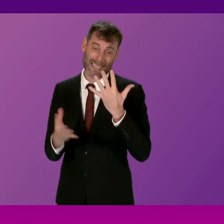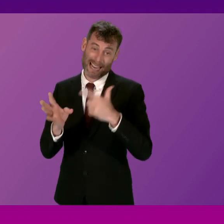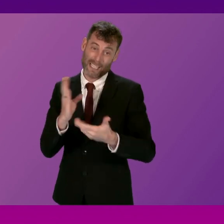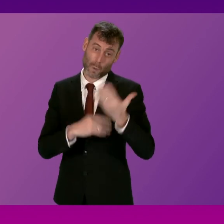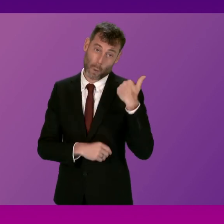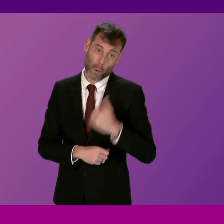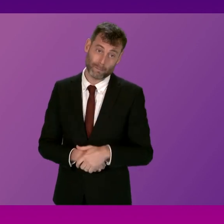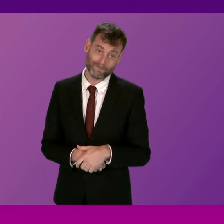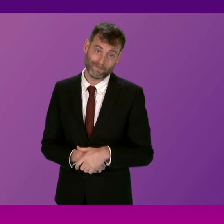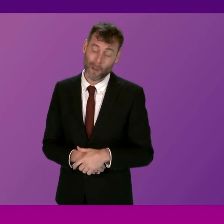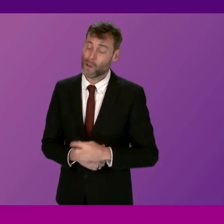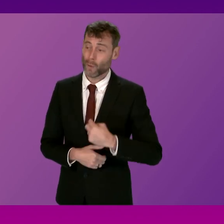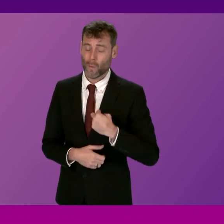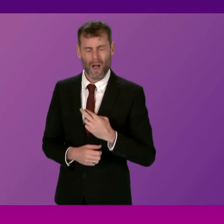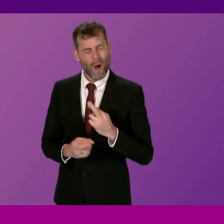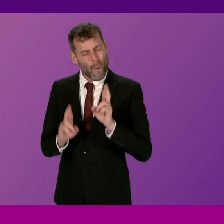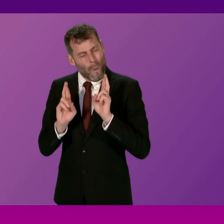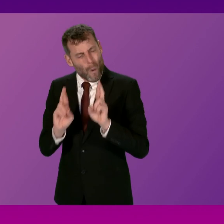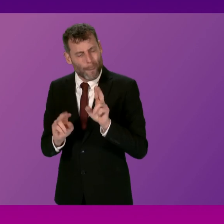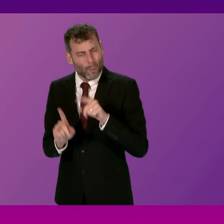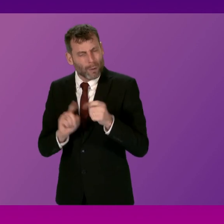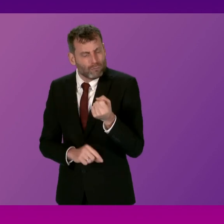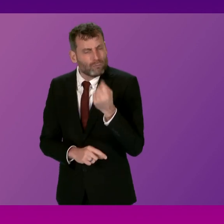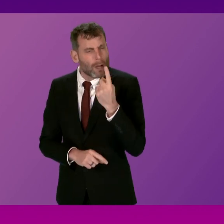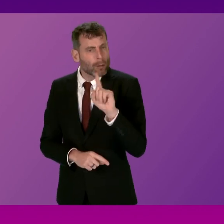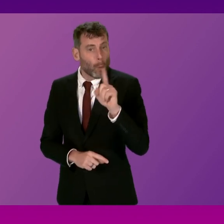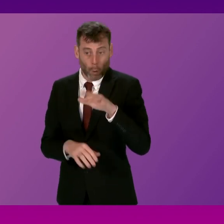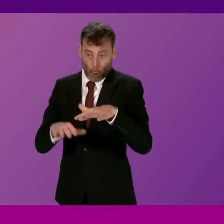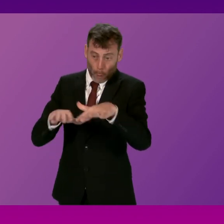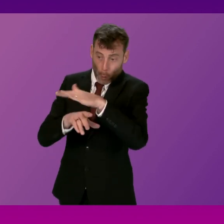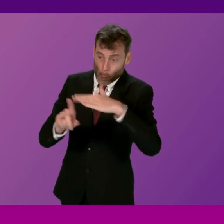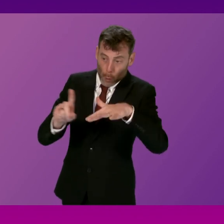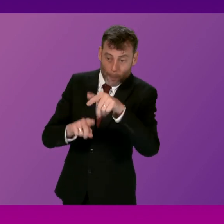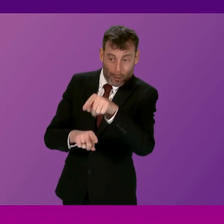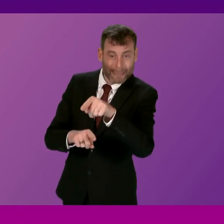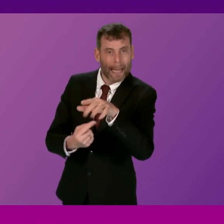I hope that we can realise the importance of such community spaces.